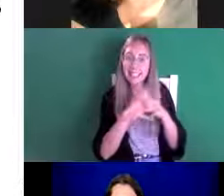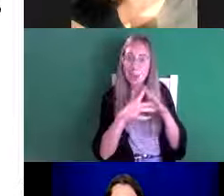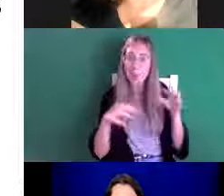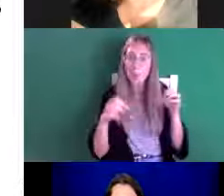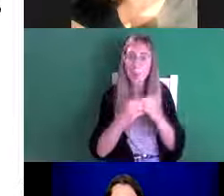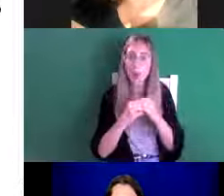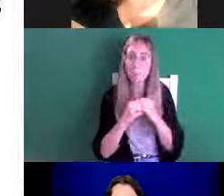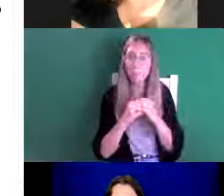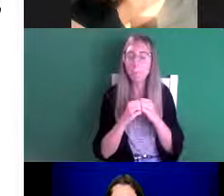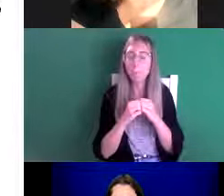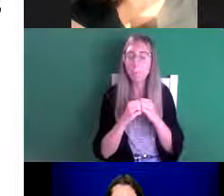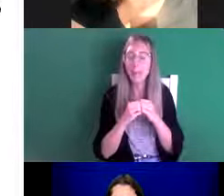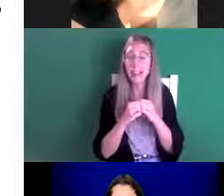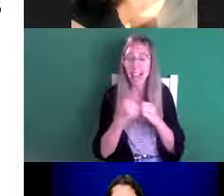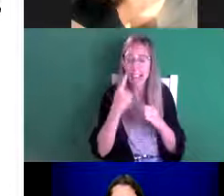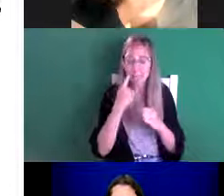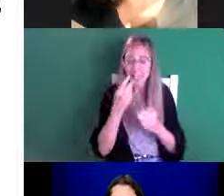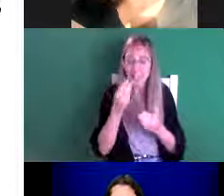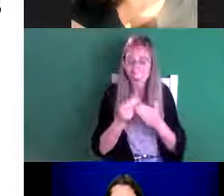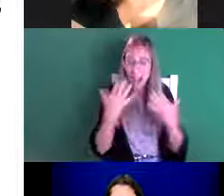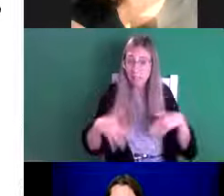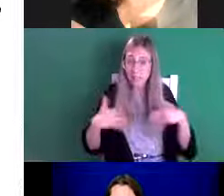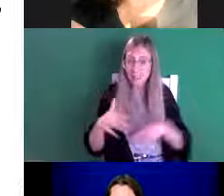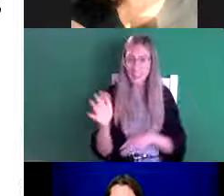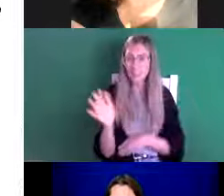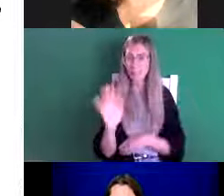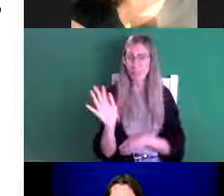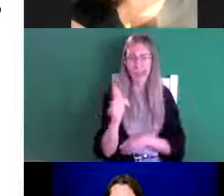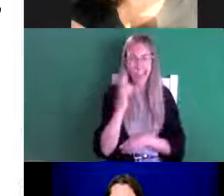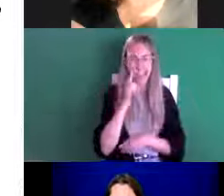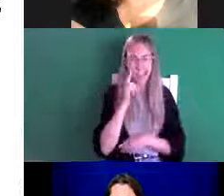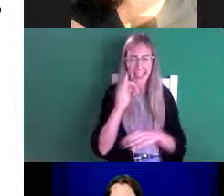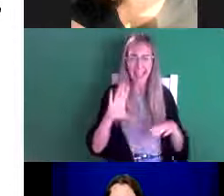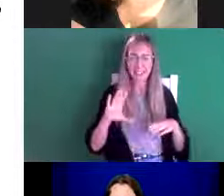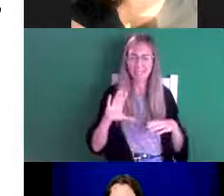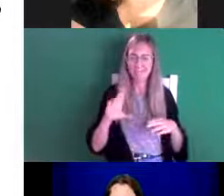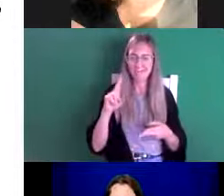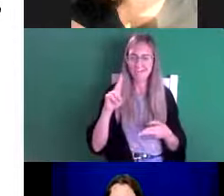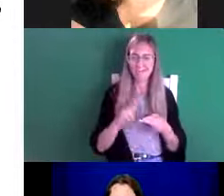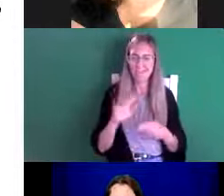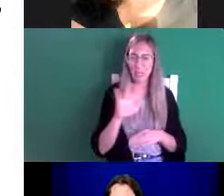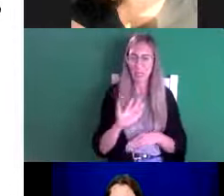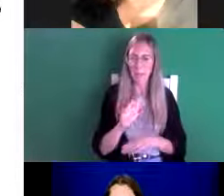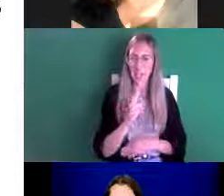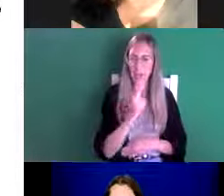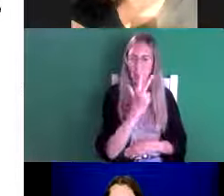are quite low i think to be a member of am is about 38 40 pounds a year